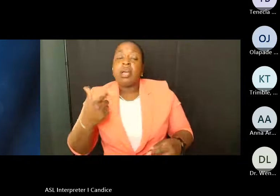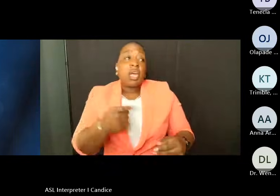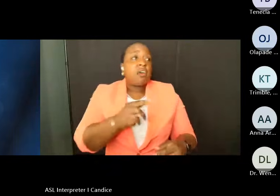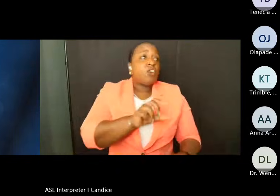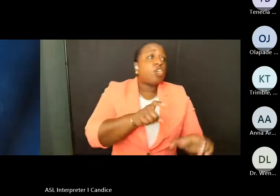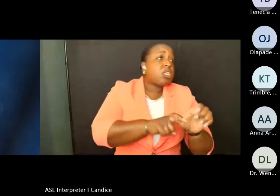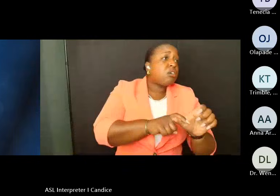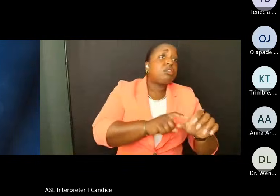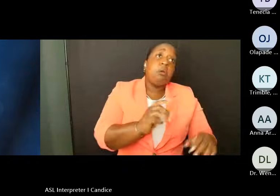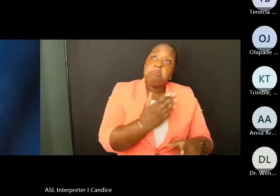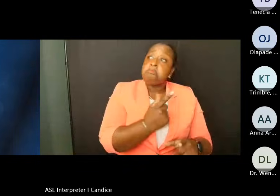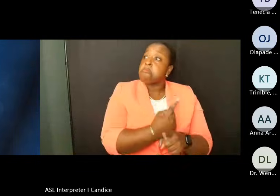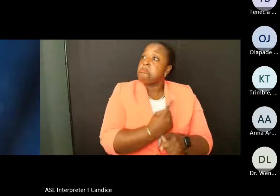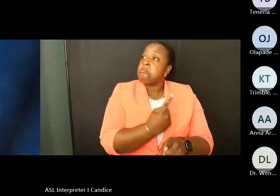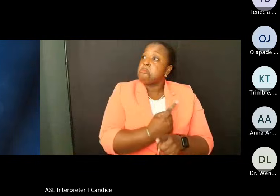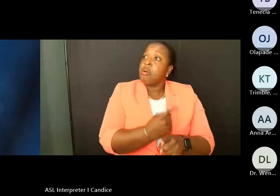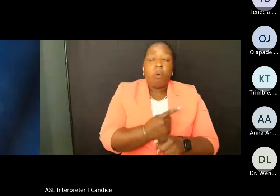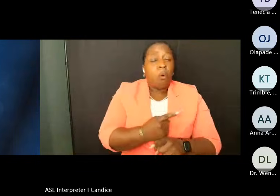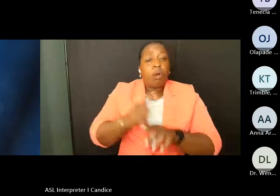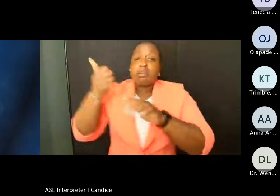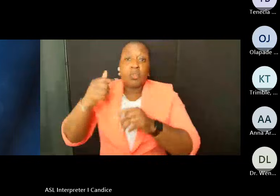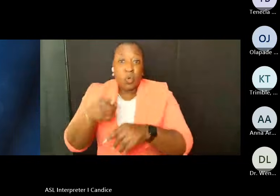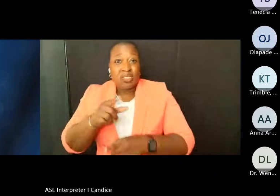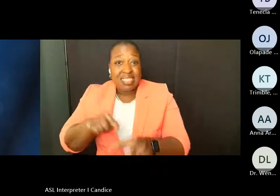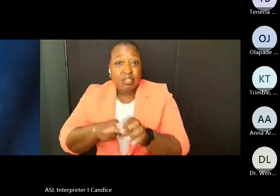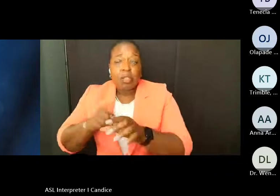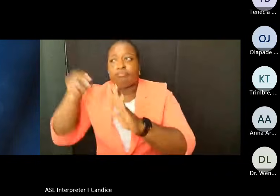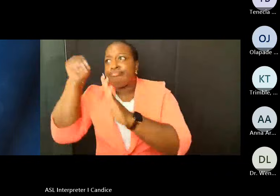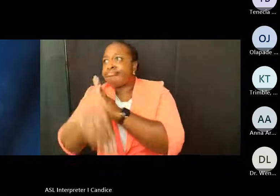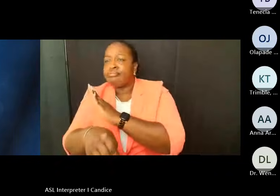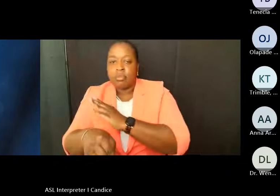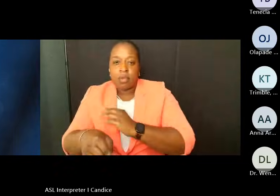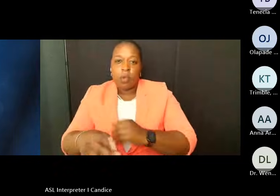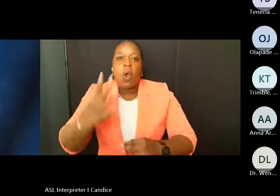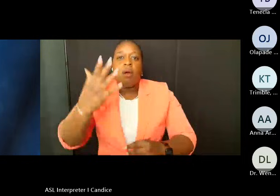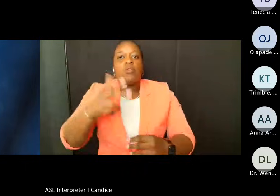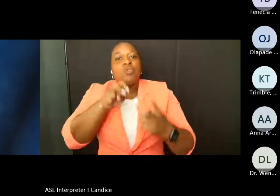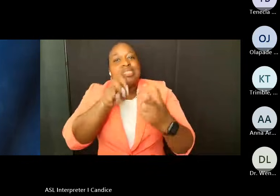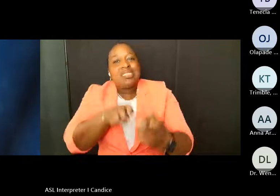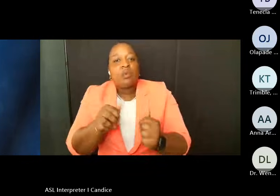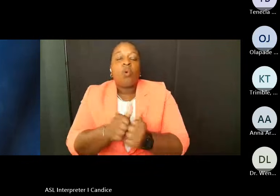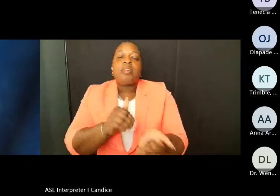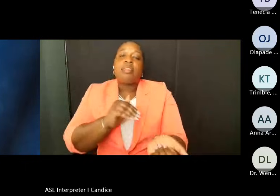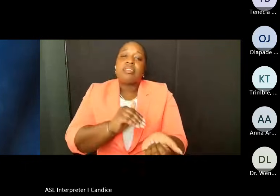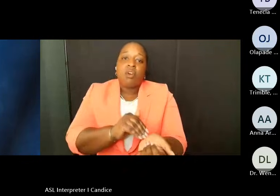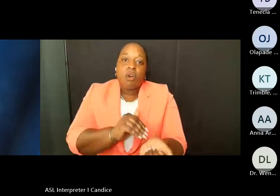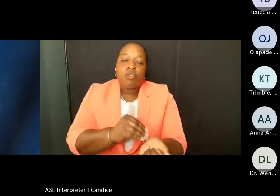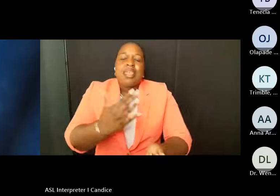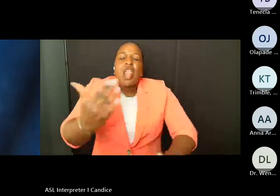ought to be sitting down with a doctor that knows about gene therapy and just have a conversation.